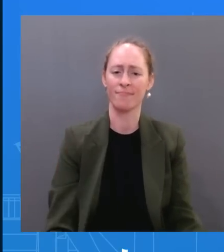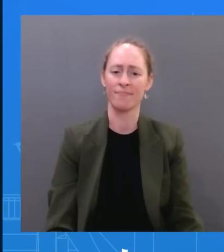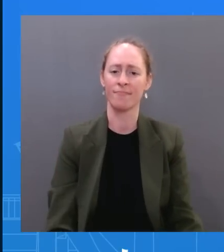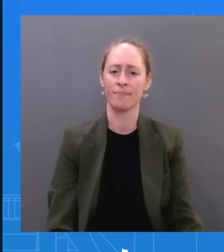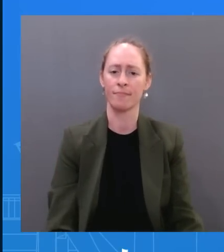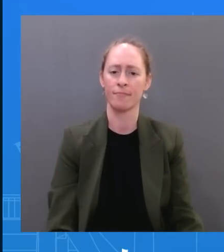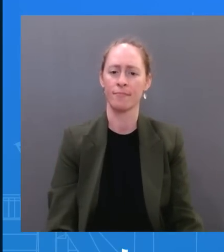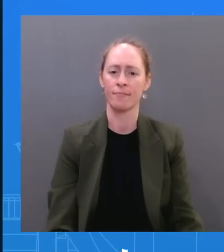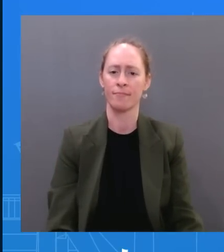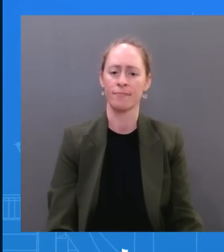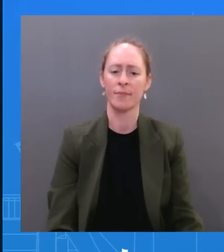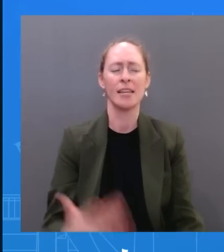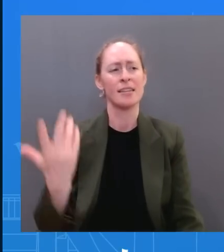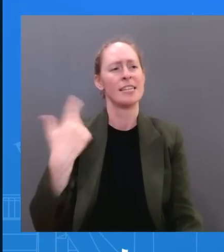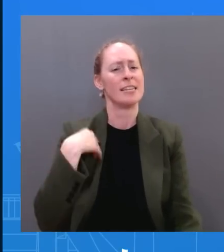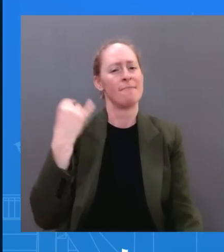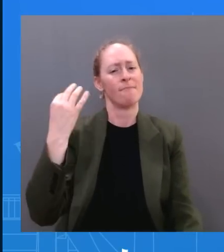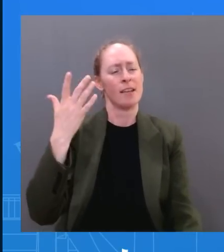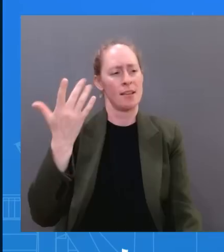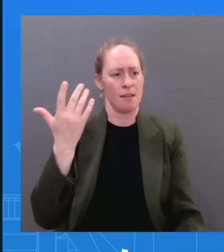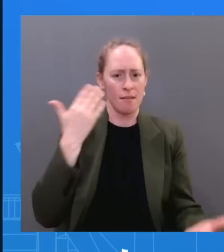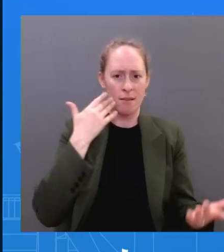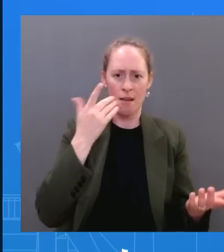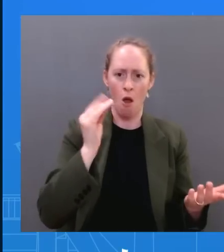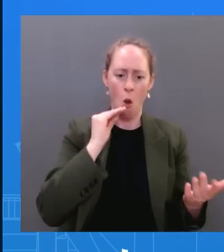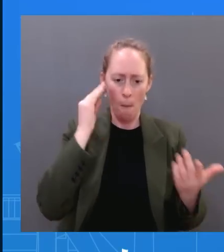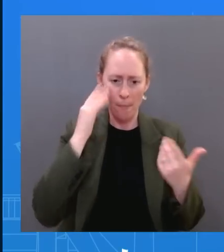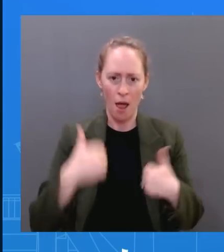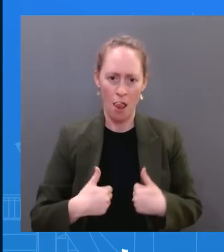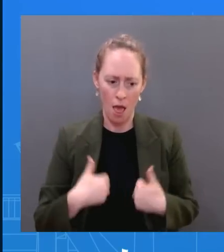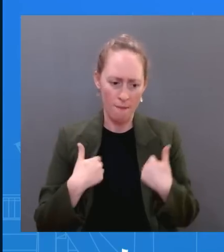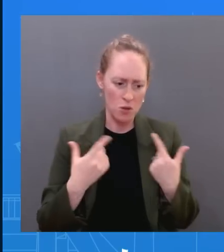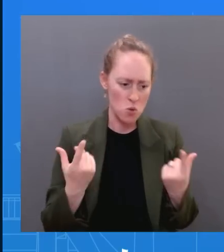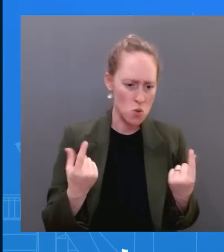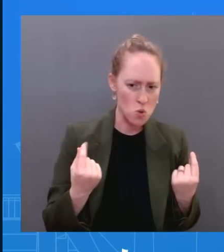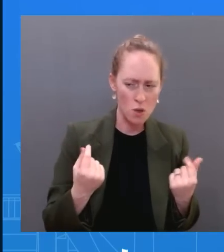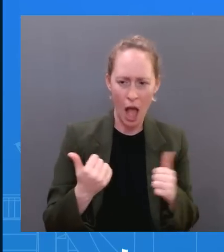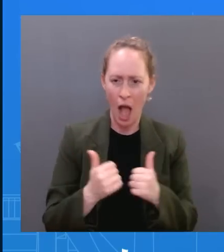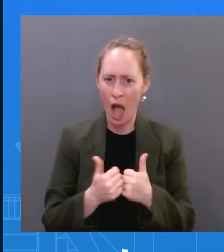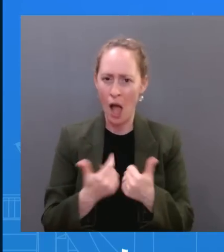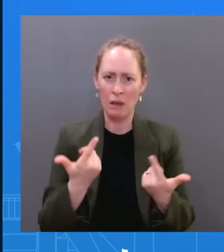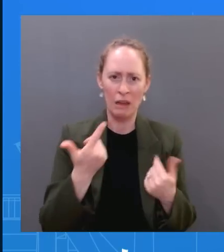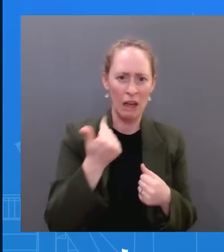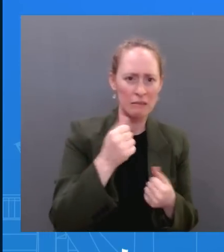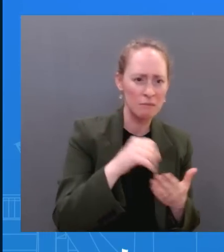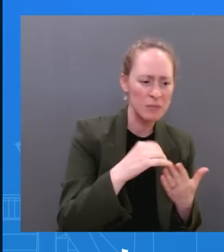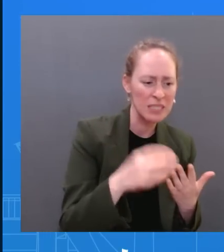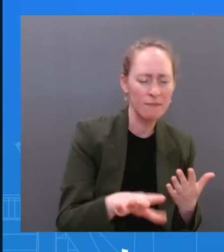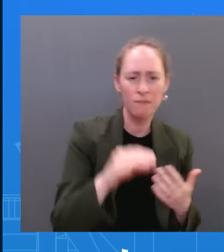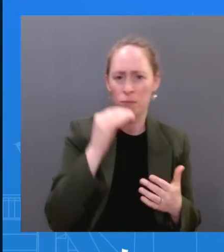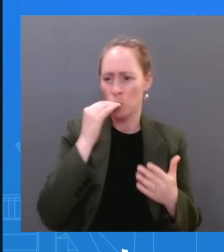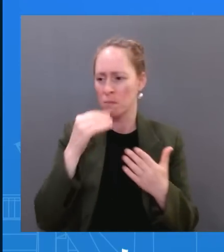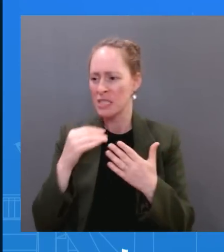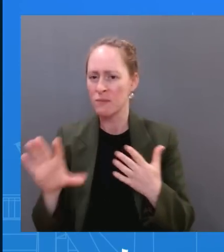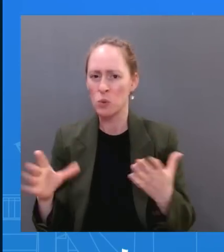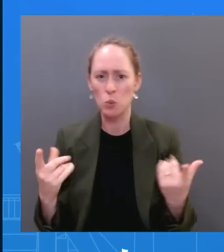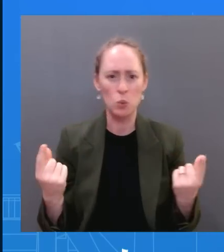with gas prices at the pump, how they're going to deal with food prices as well. So, we understand that families are hurting right now.